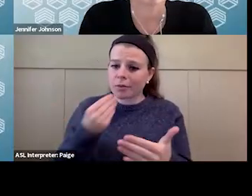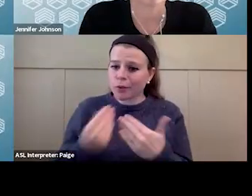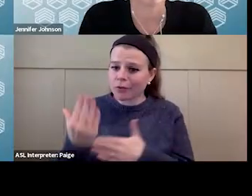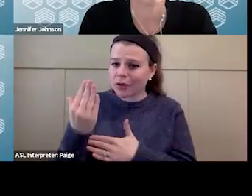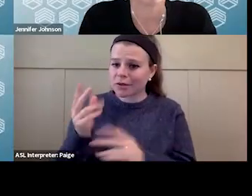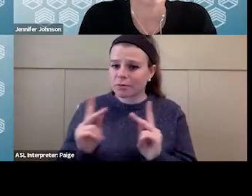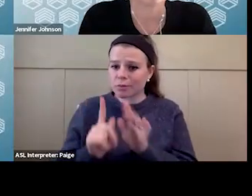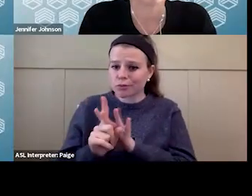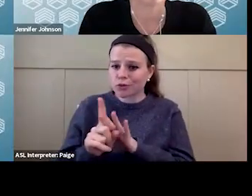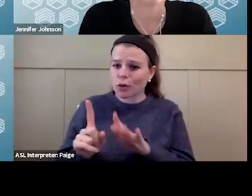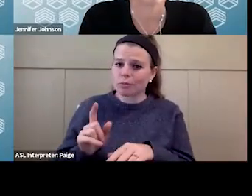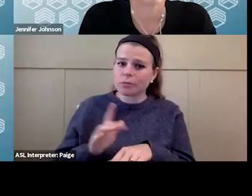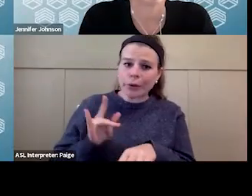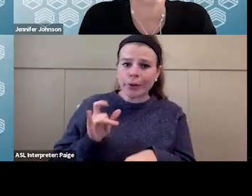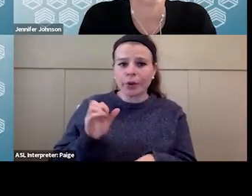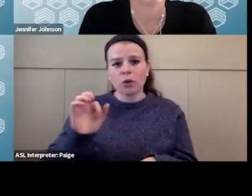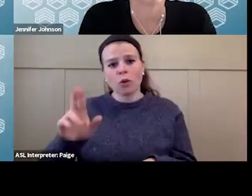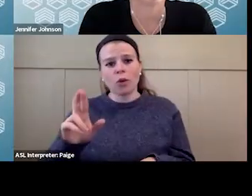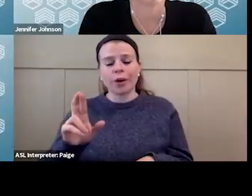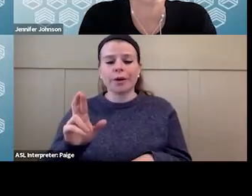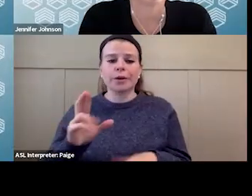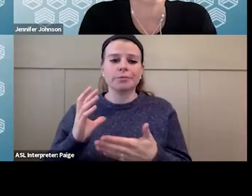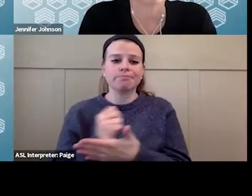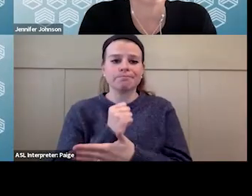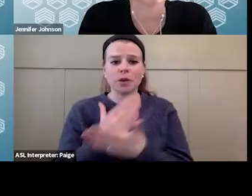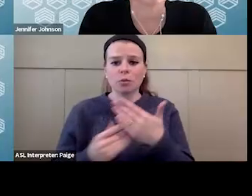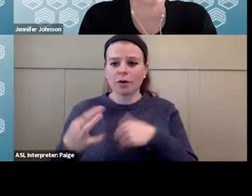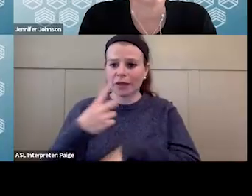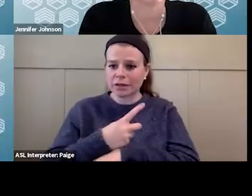Or you may wanna take a day, um, or part of a day when the calendars are light